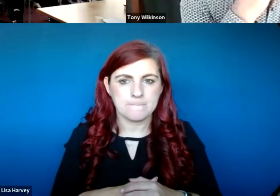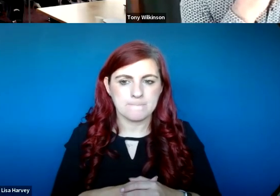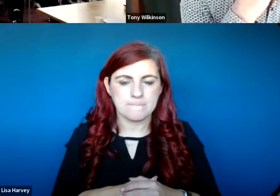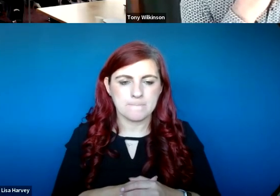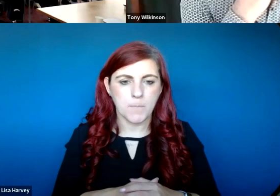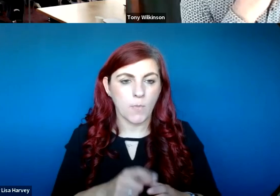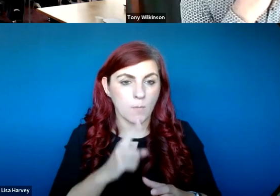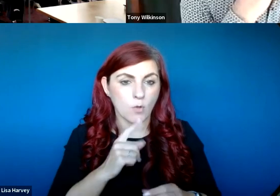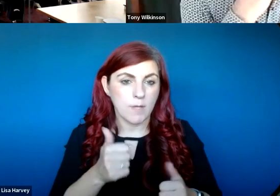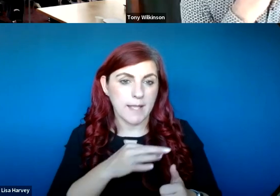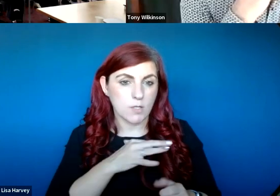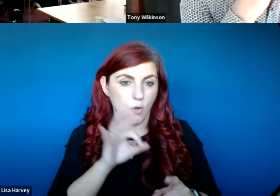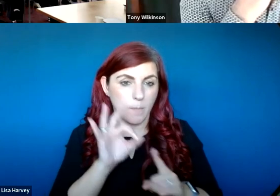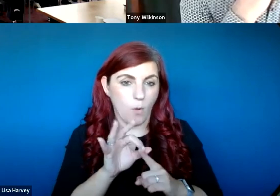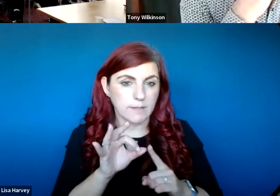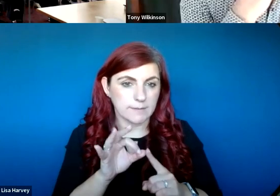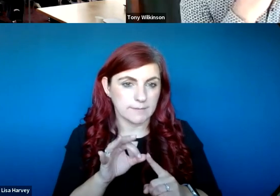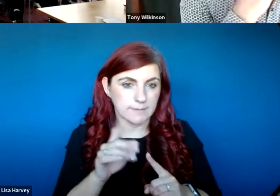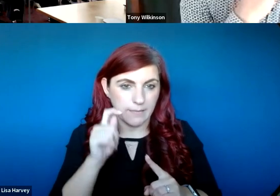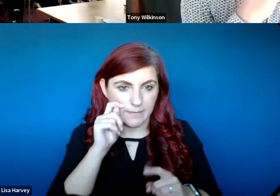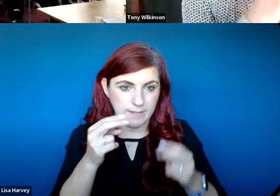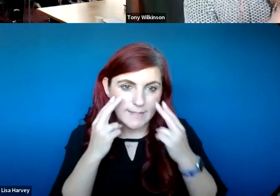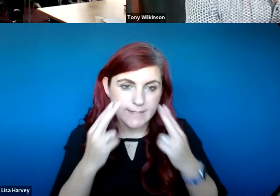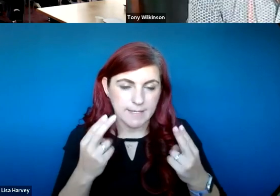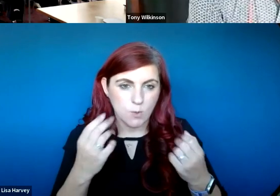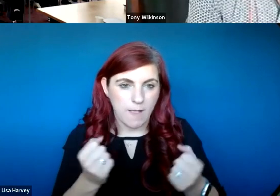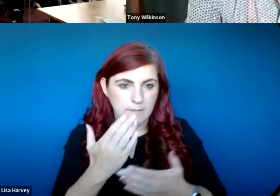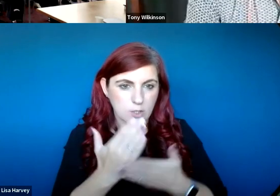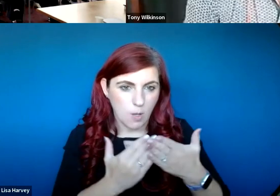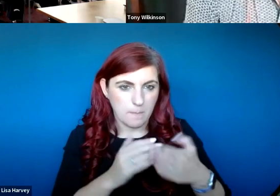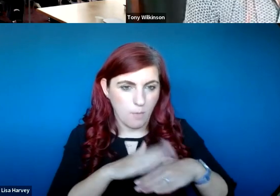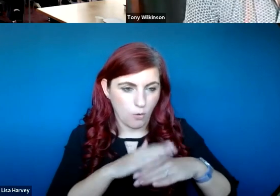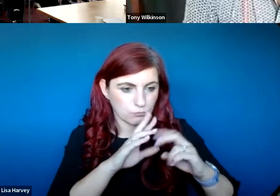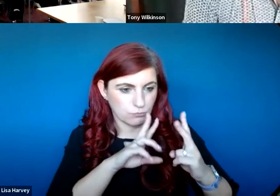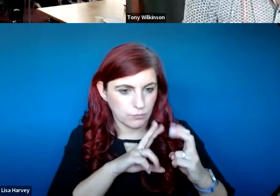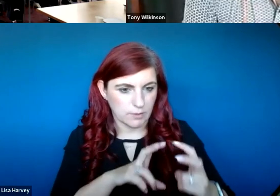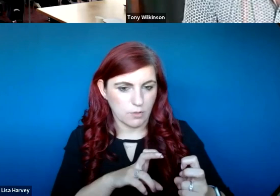But it's a really good point, I think there is a need to do more research that consults